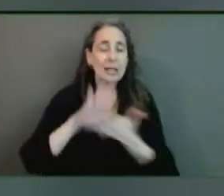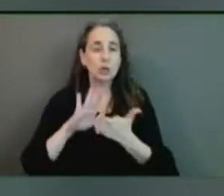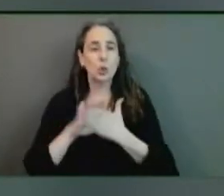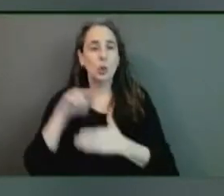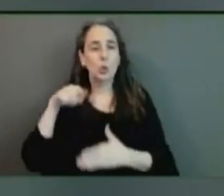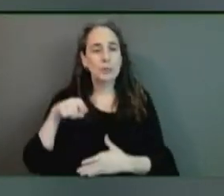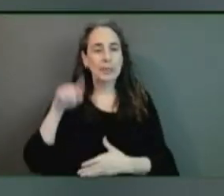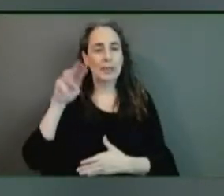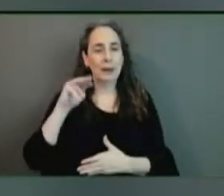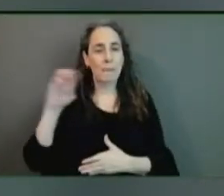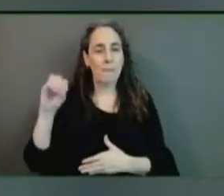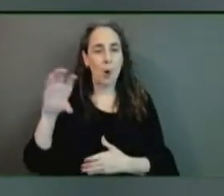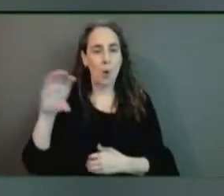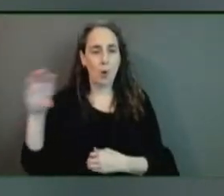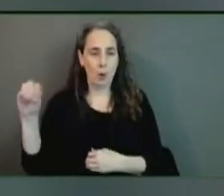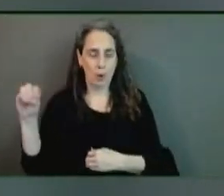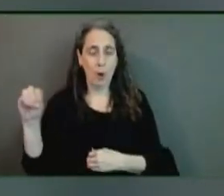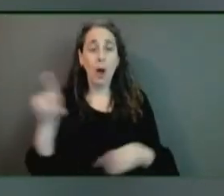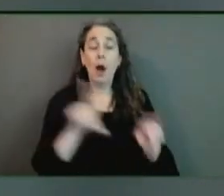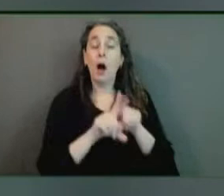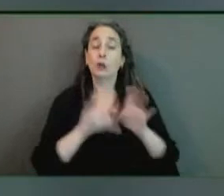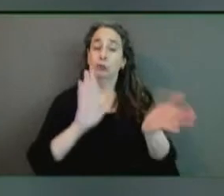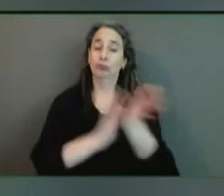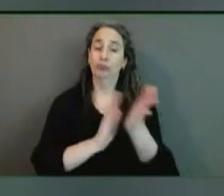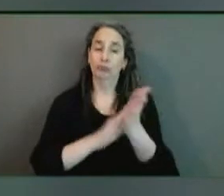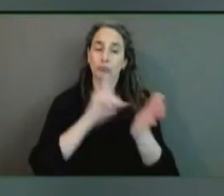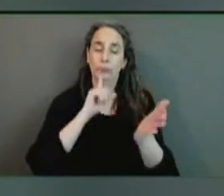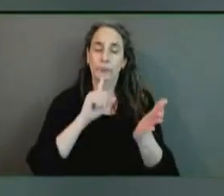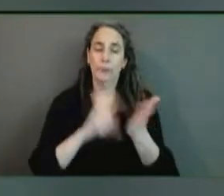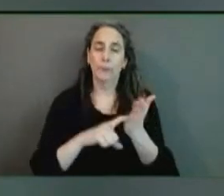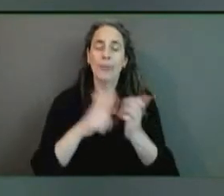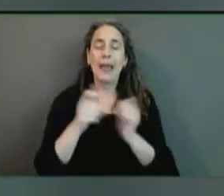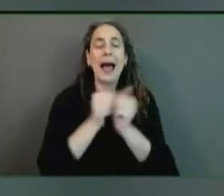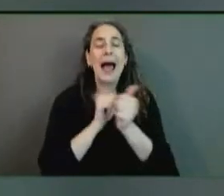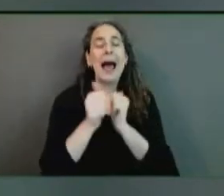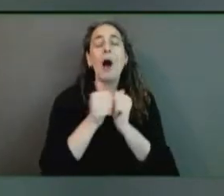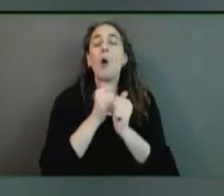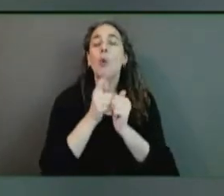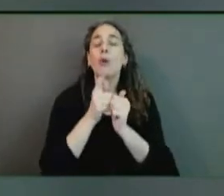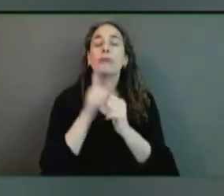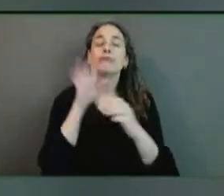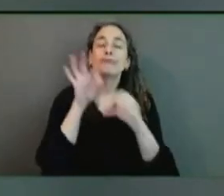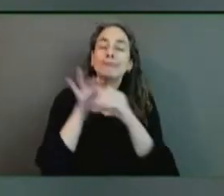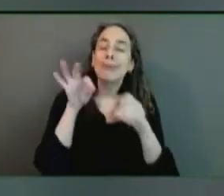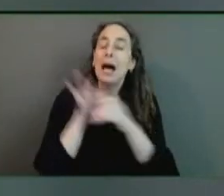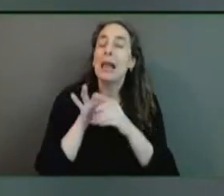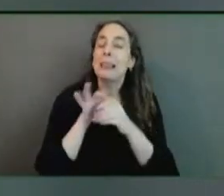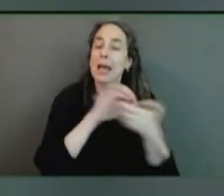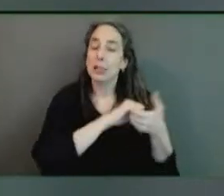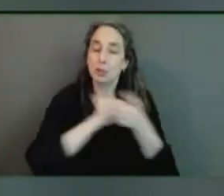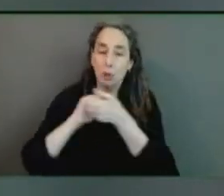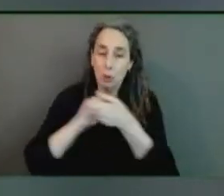going to have about education in schools in Montgomery County. I would also like to acknowledge